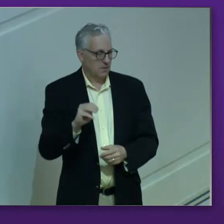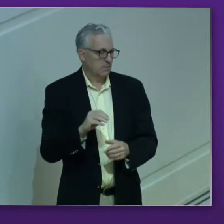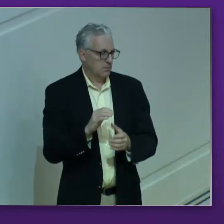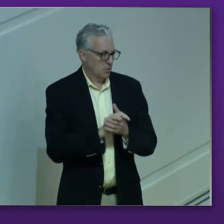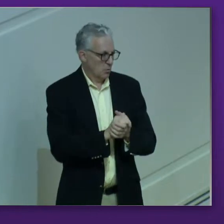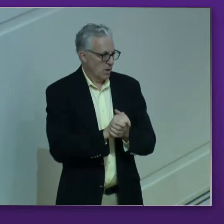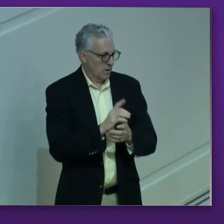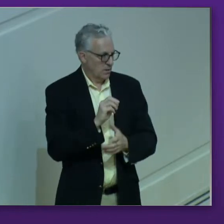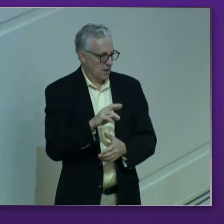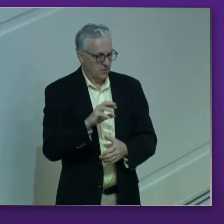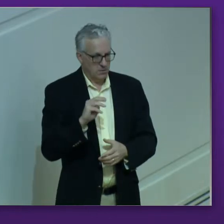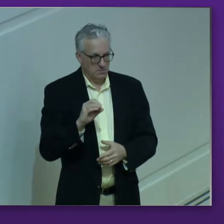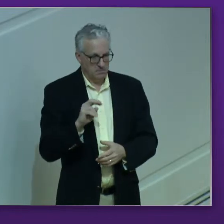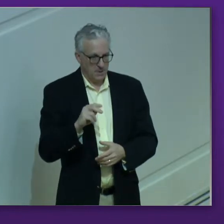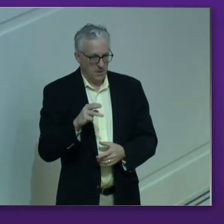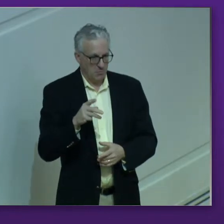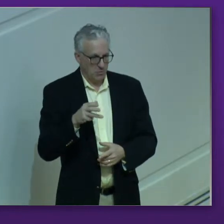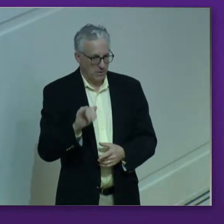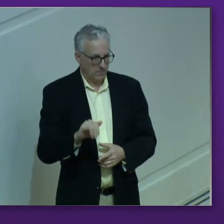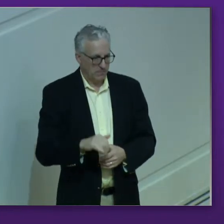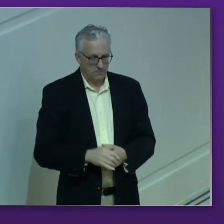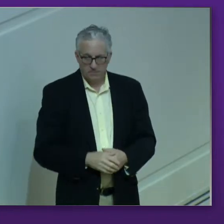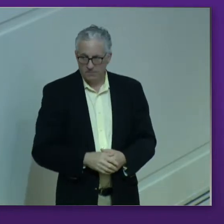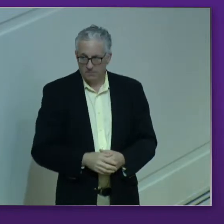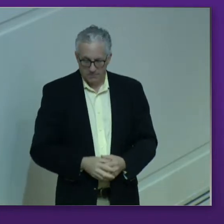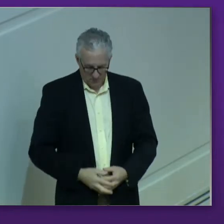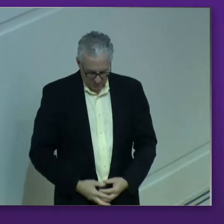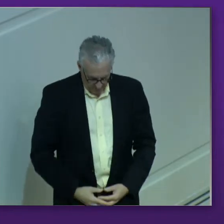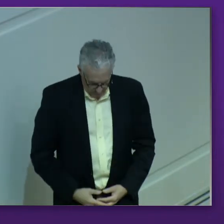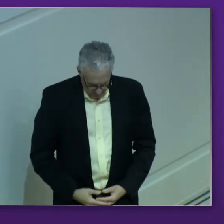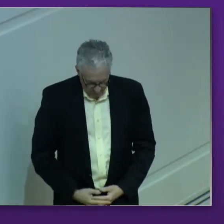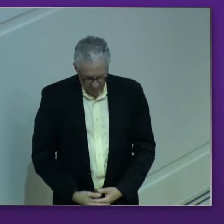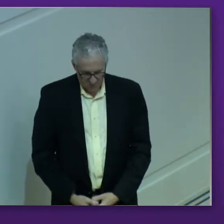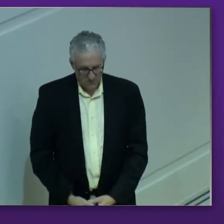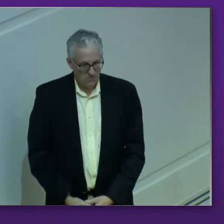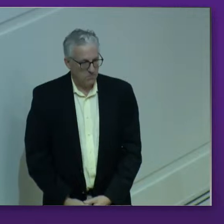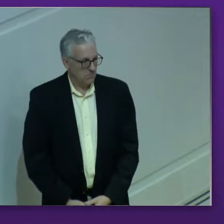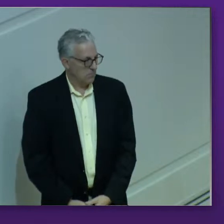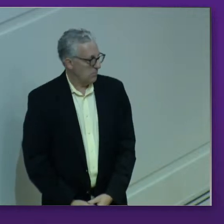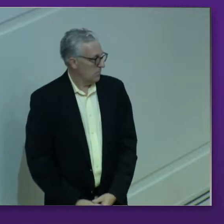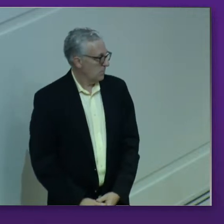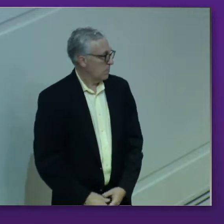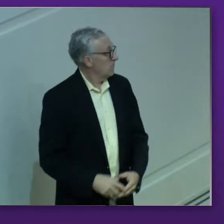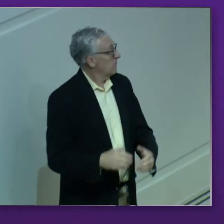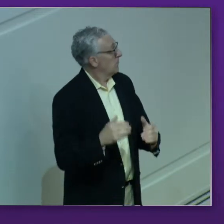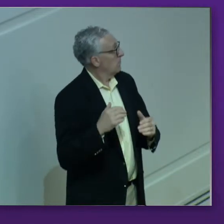RESPONSE TO NEVERS TEXT AND STUDY AND PRACTICE OF WRITING IN VARIOUS GENRES INCLUDING